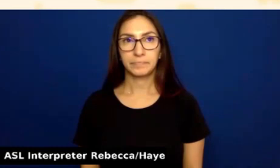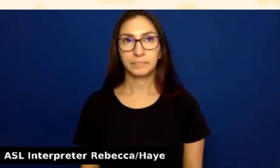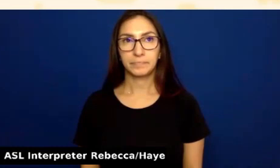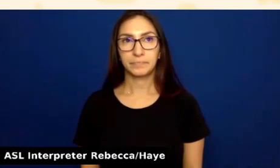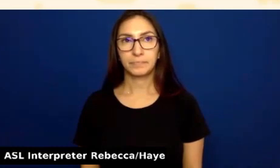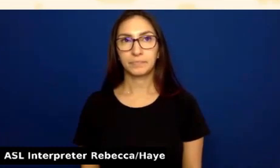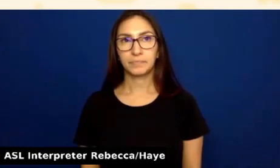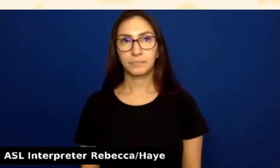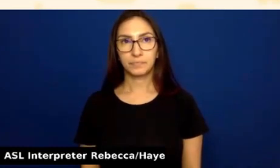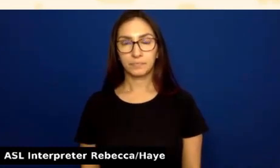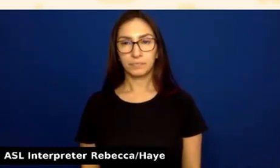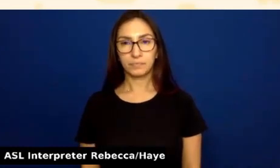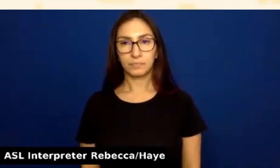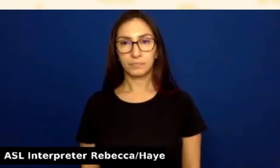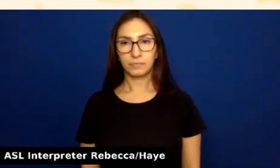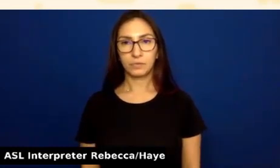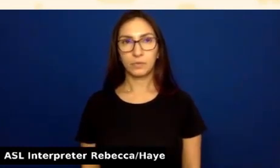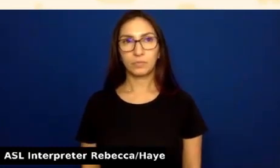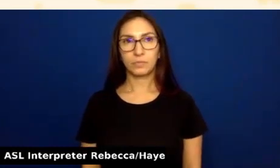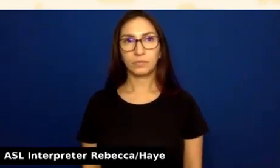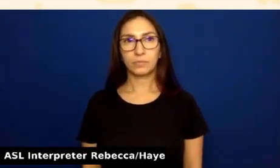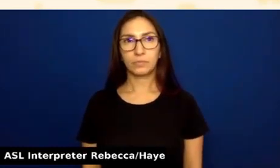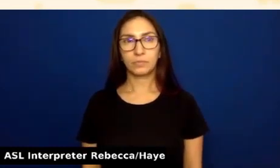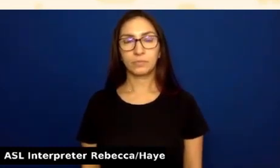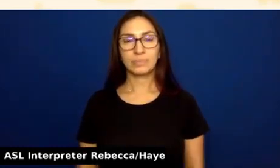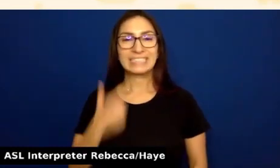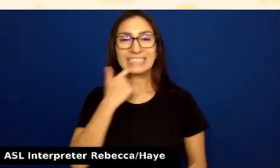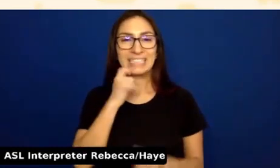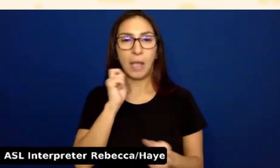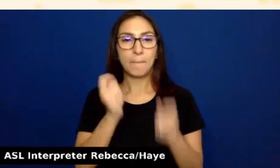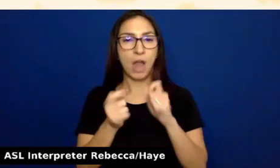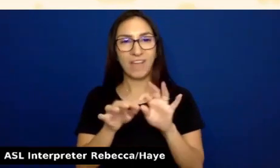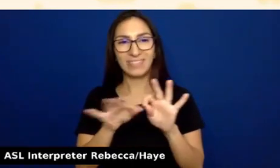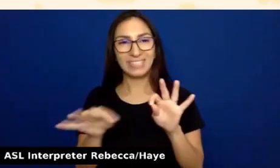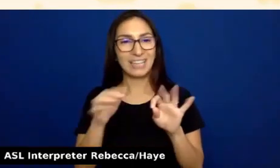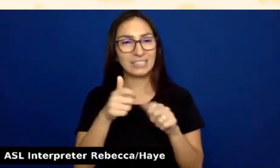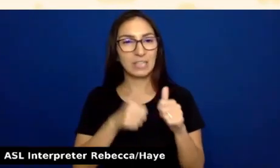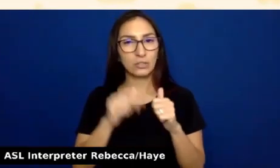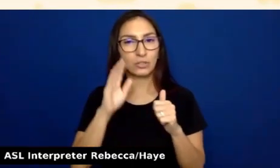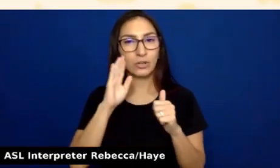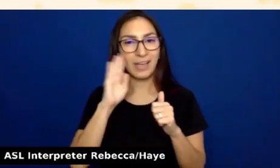So again, I just modified this text underneath. Hello World, and we are seeing that it does, in fact,